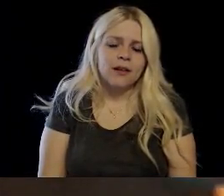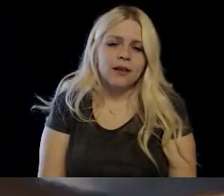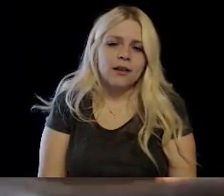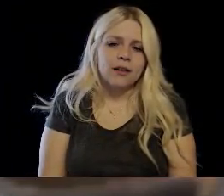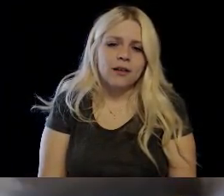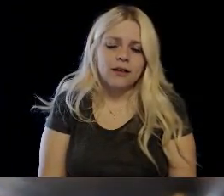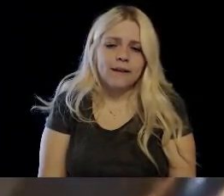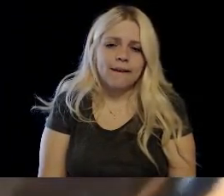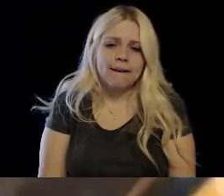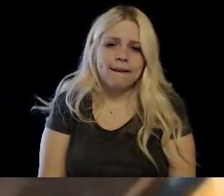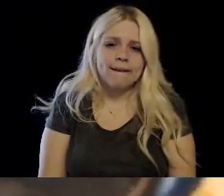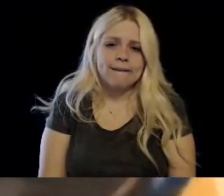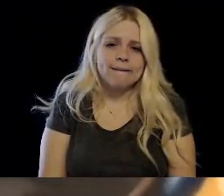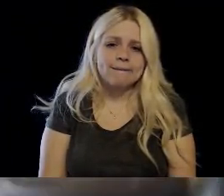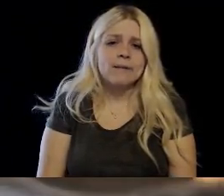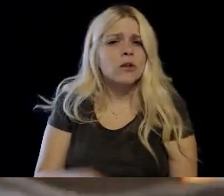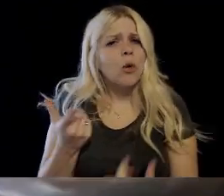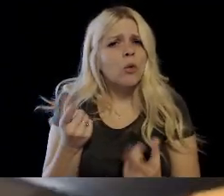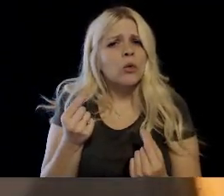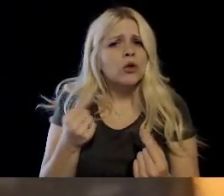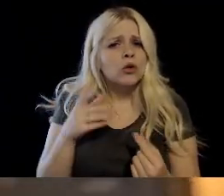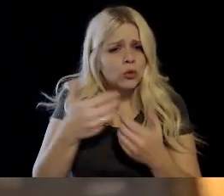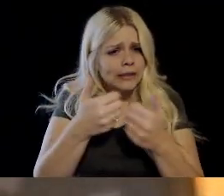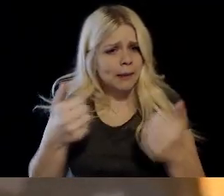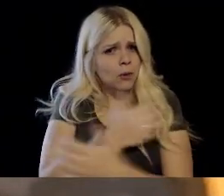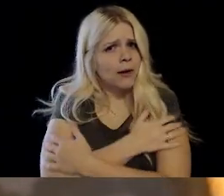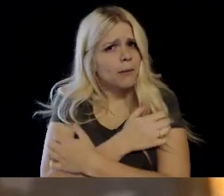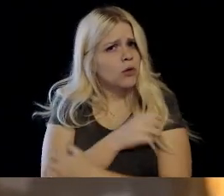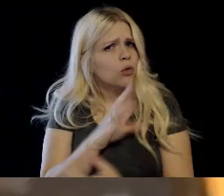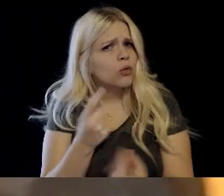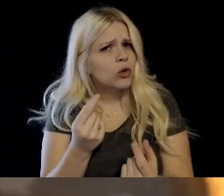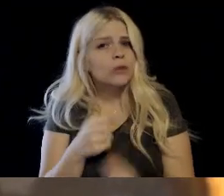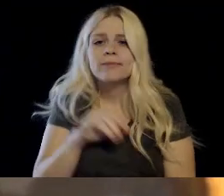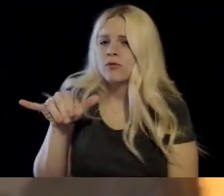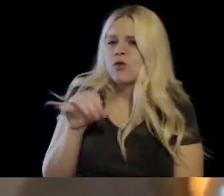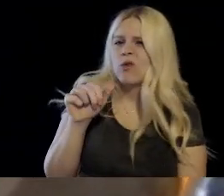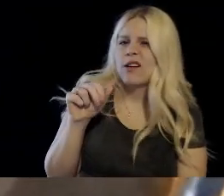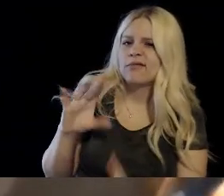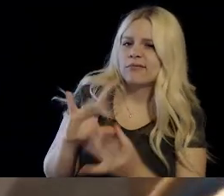do you go in and collect? Joanne: So, we're going to separate. So, we close the doors to secure where the bears